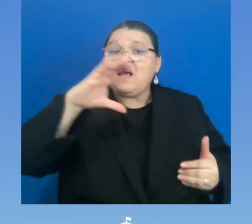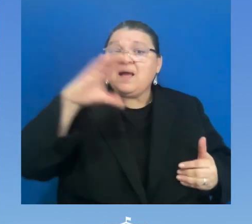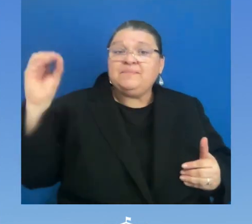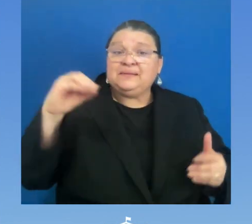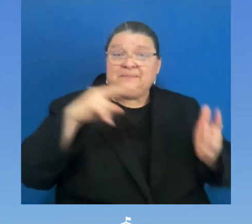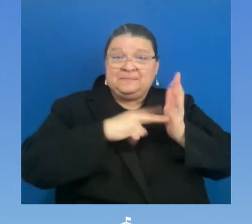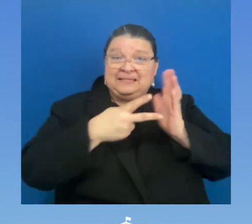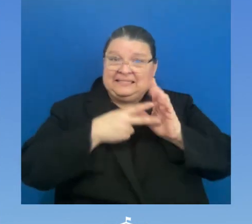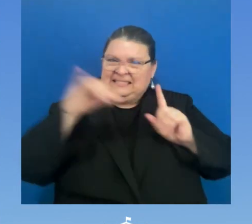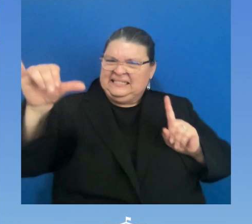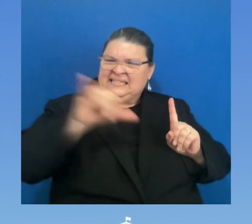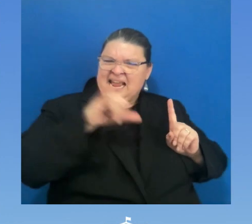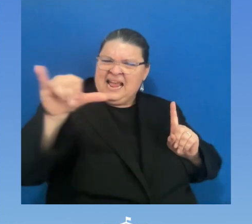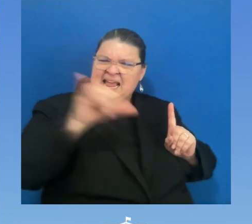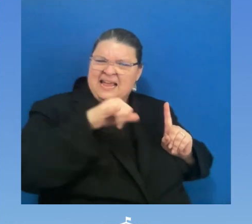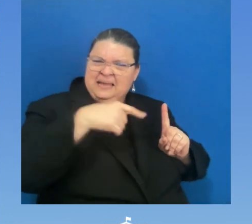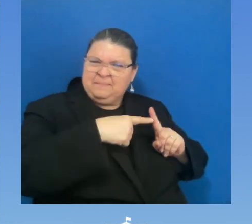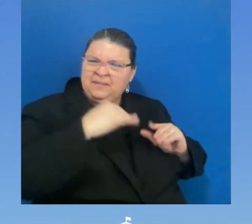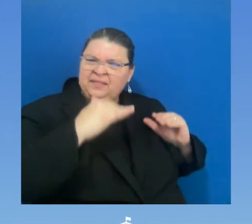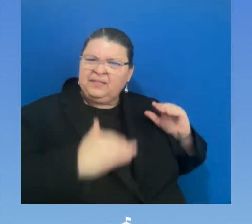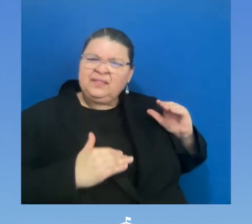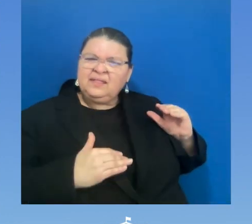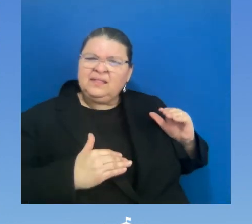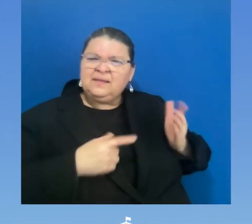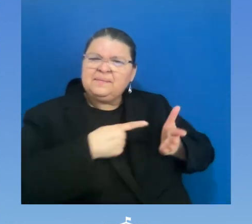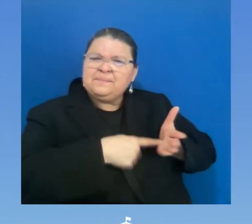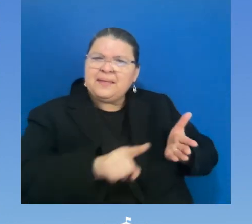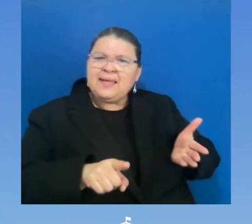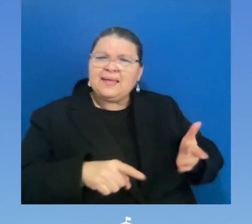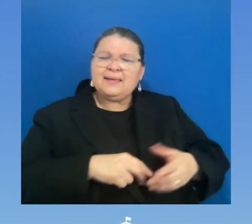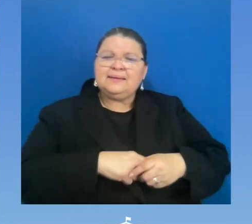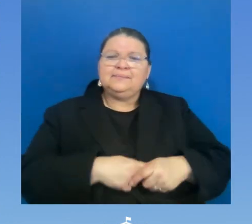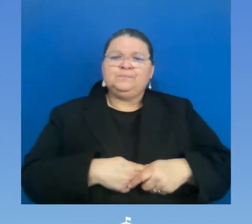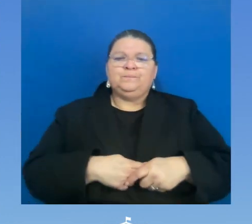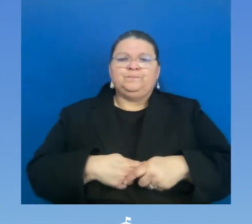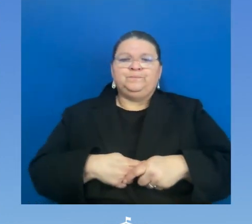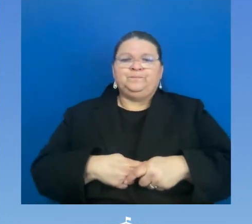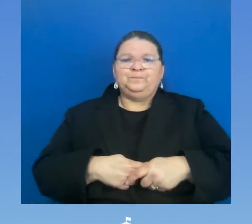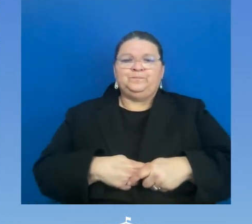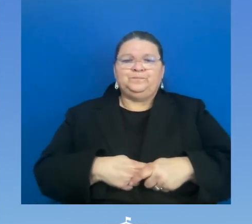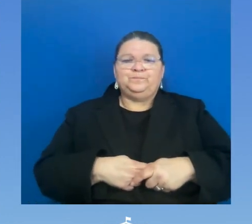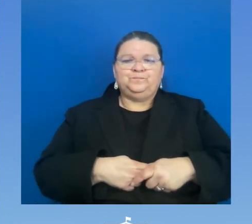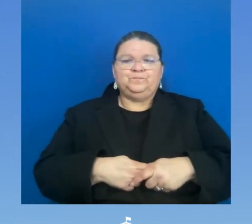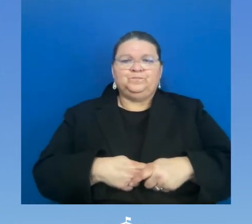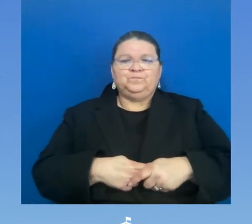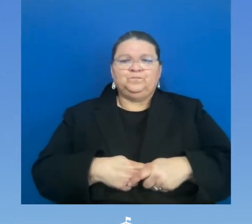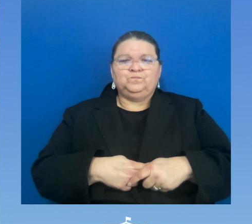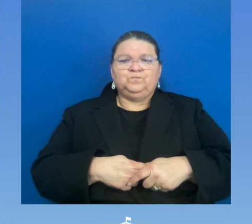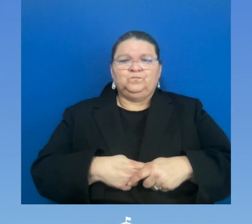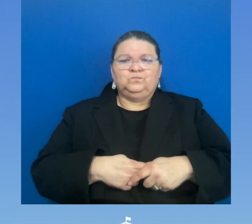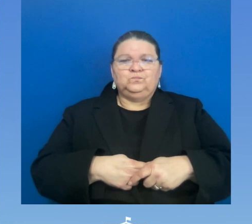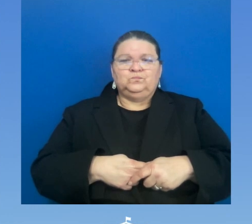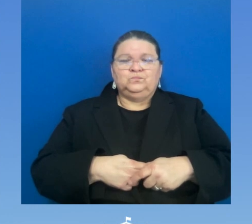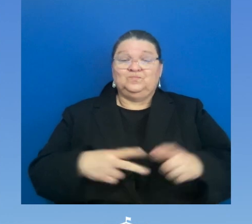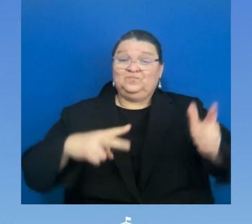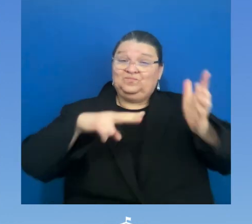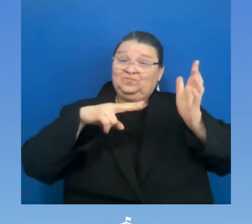pay practices that inhibit the economy, efficiency, and effectiveness of the federal government.